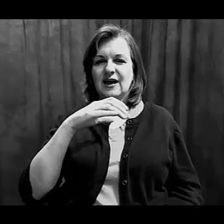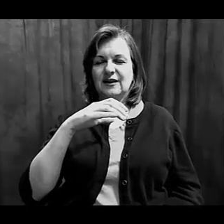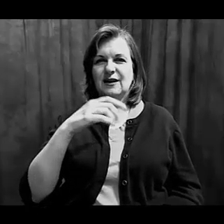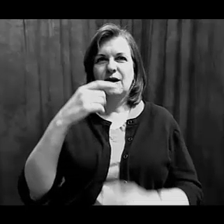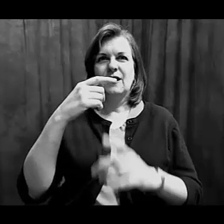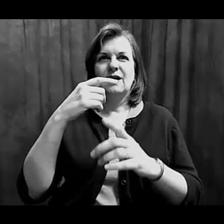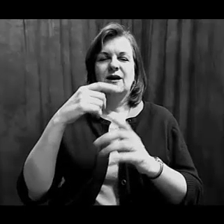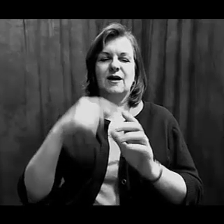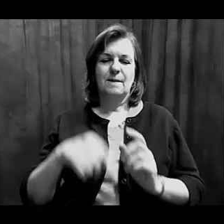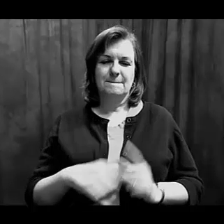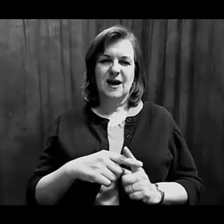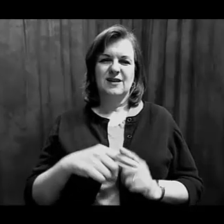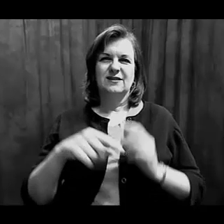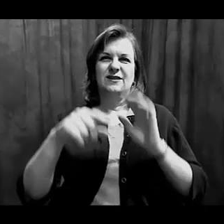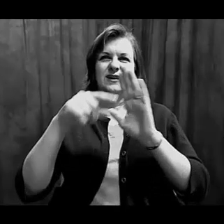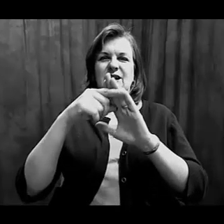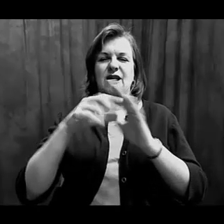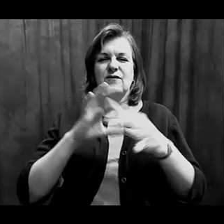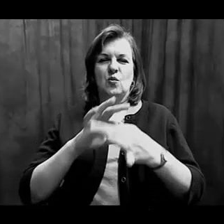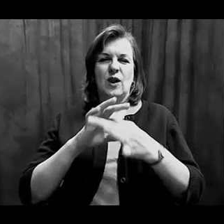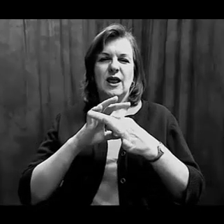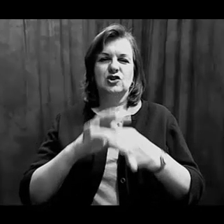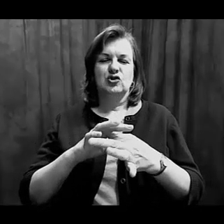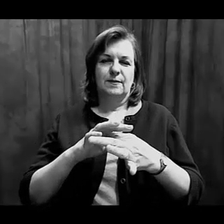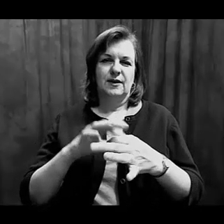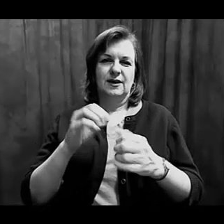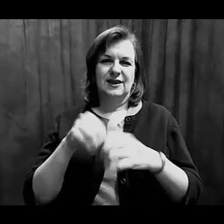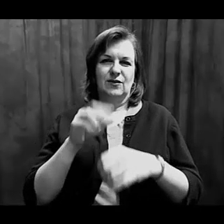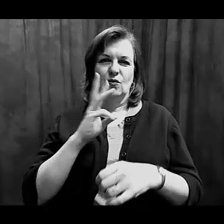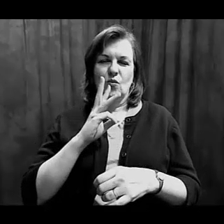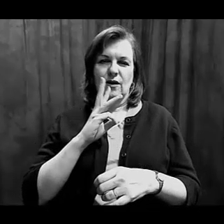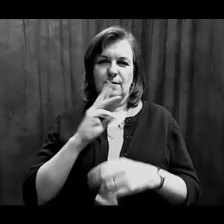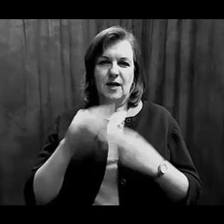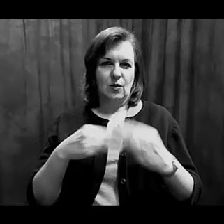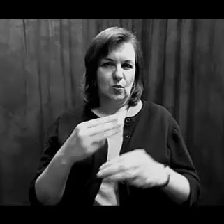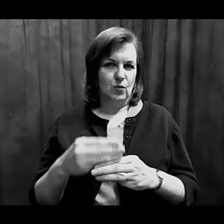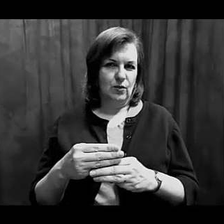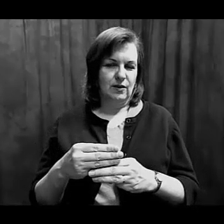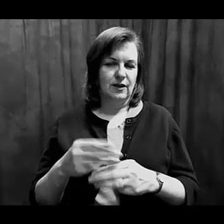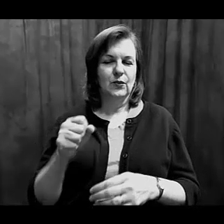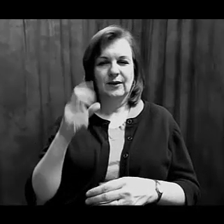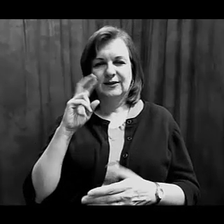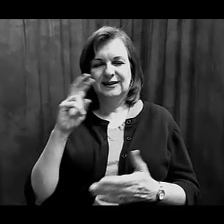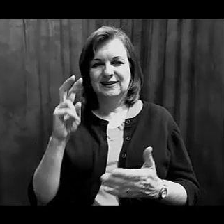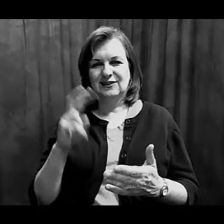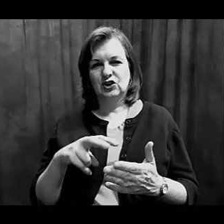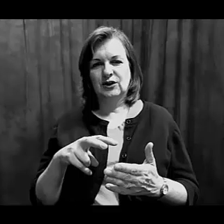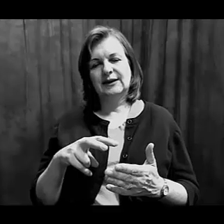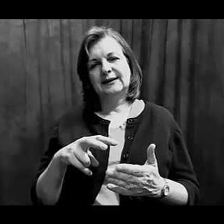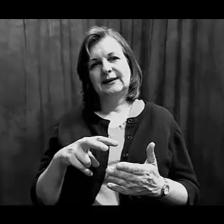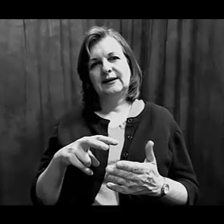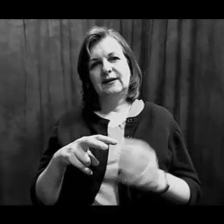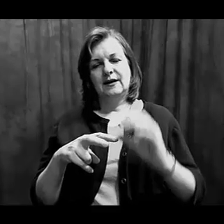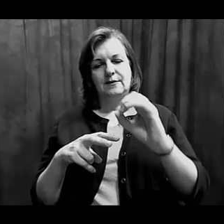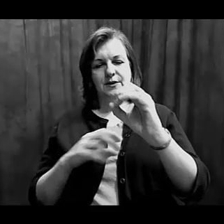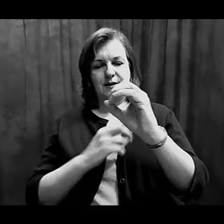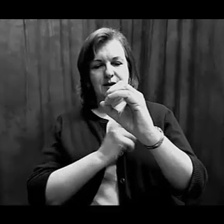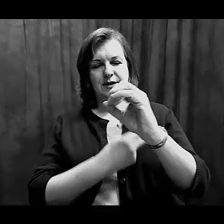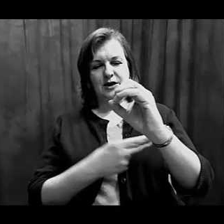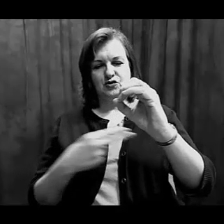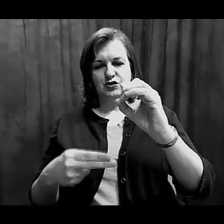odd positive and negative relationship that we're gonna have to look at - we are actually going to